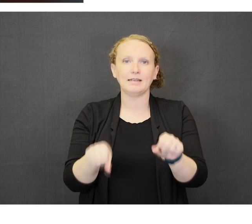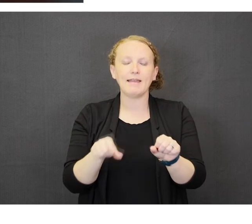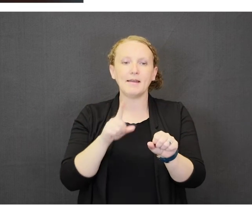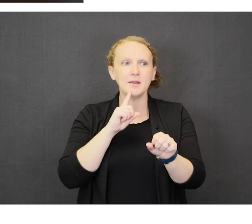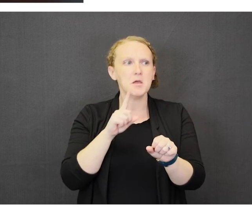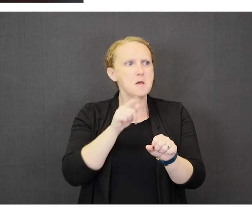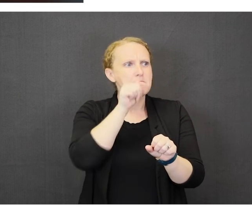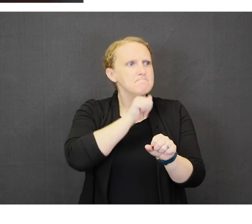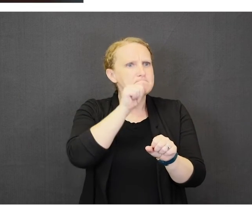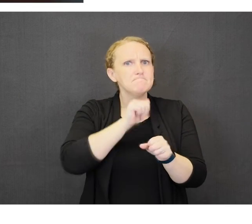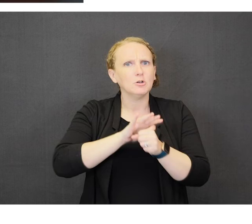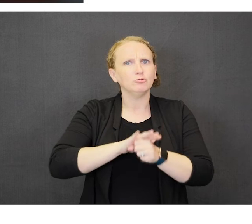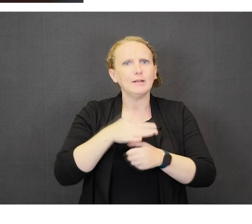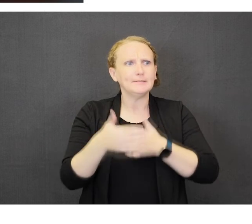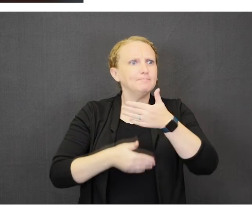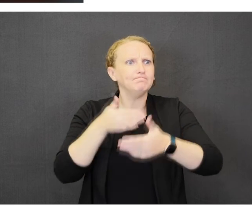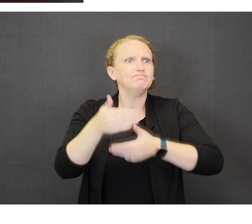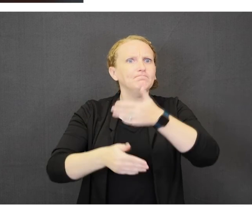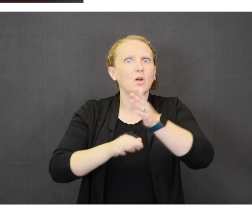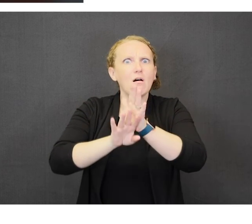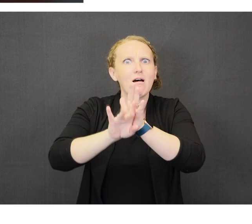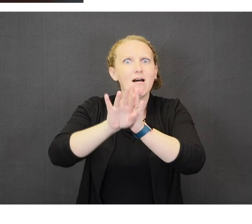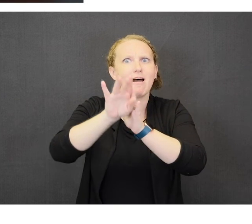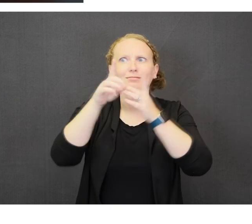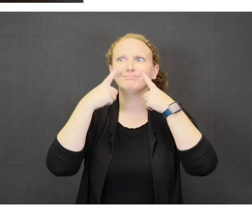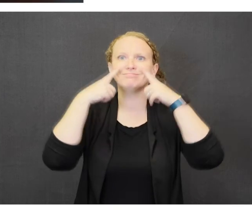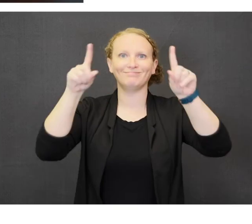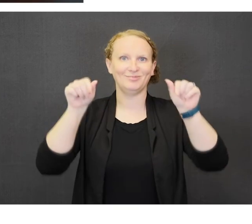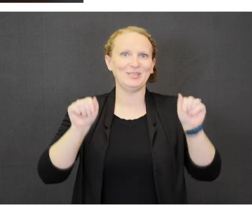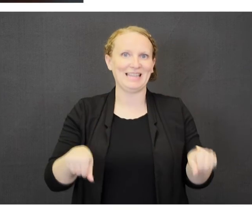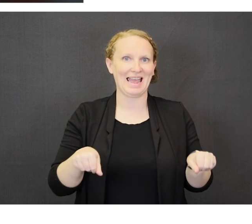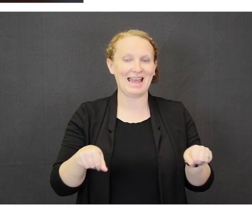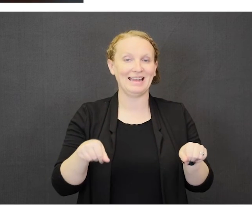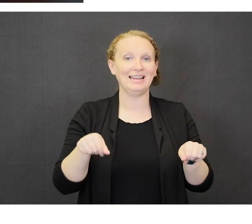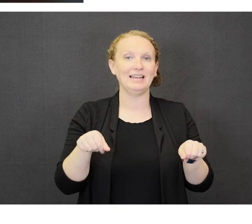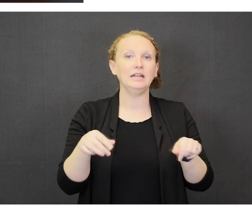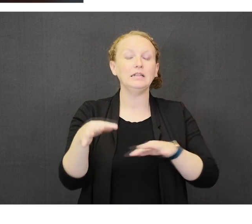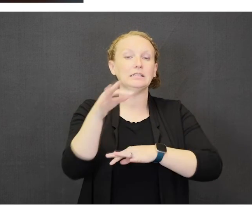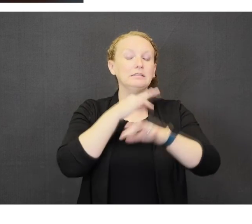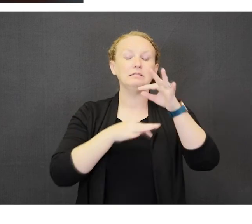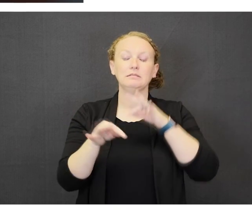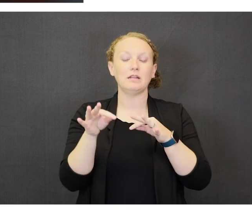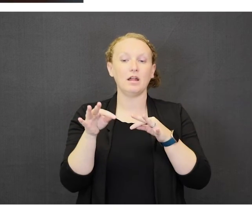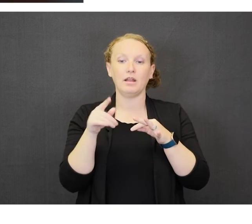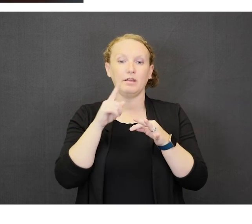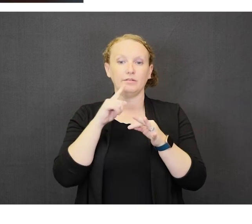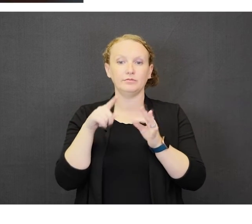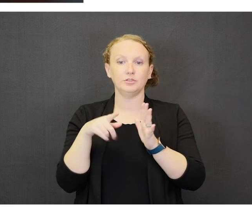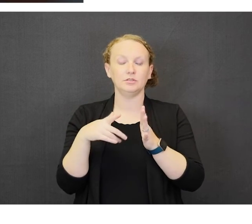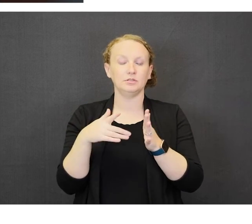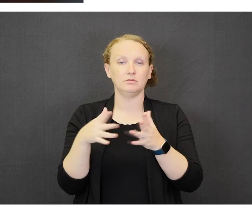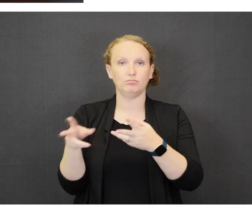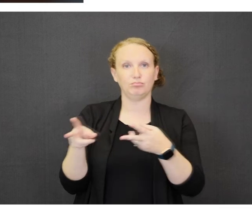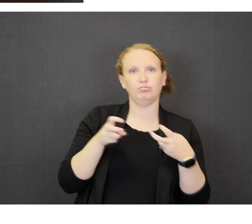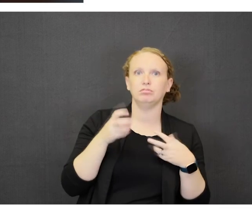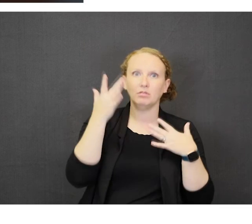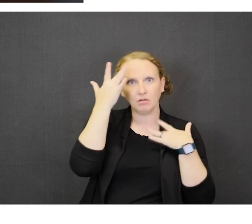stress instead of actually having a necks piri in ce where we go down for the count ourselves